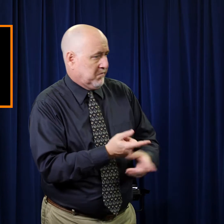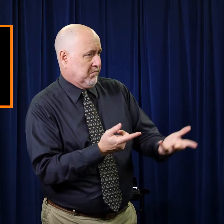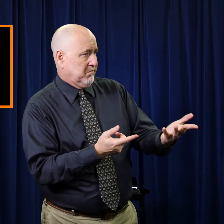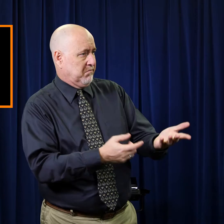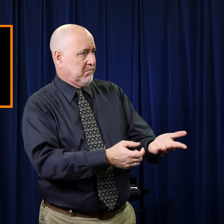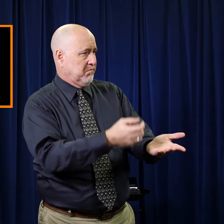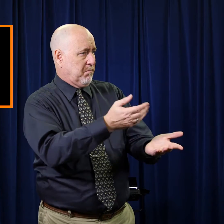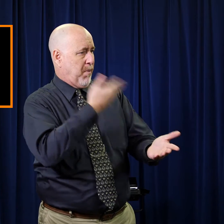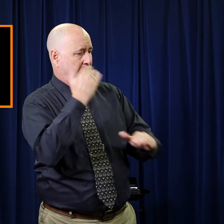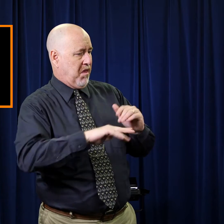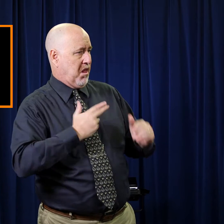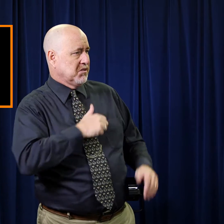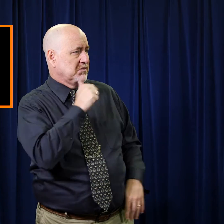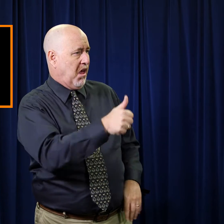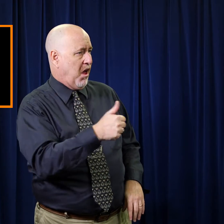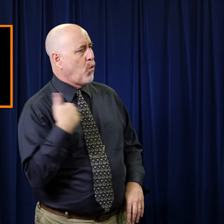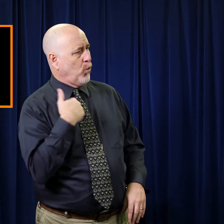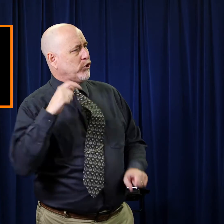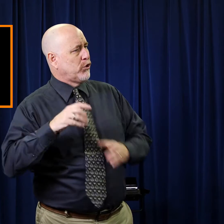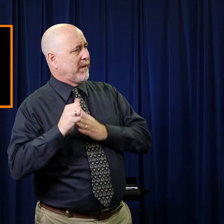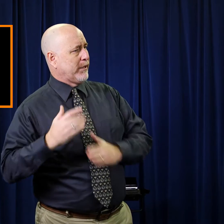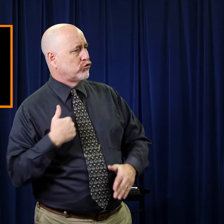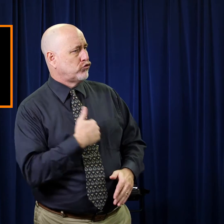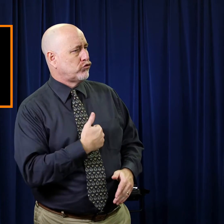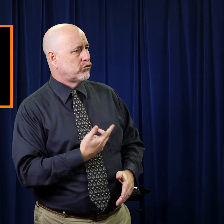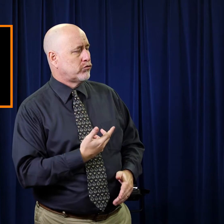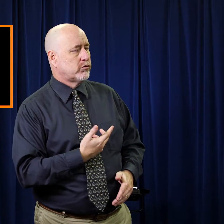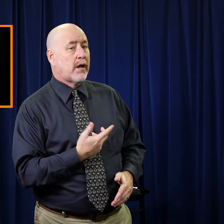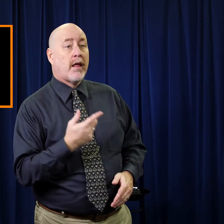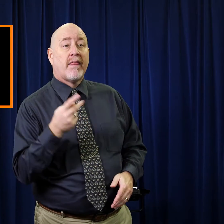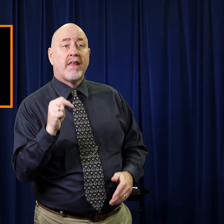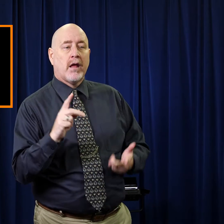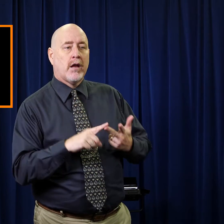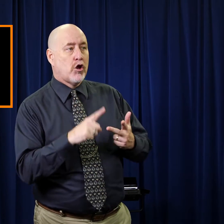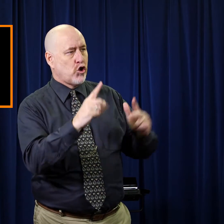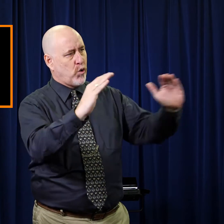you don't have any credentials better than ours. We should be leaders." And then